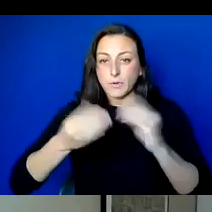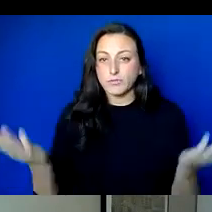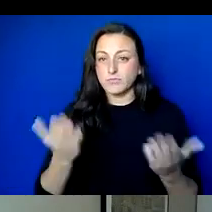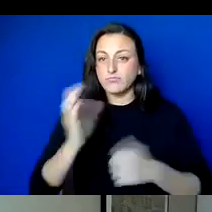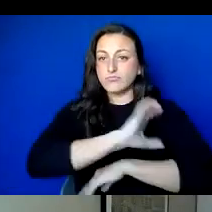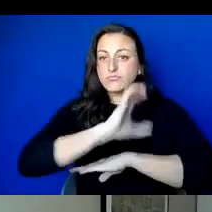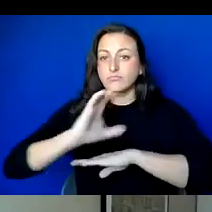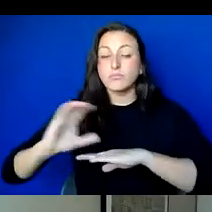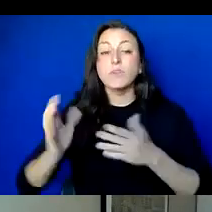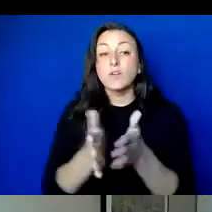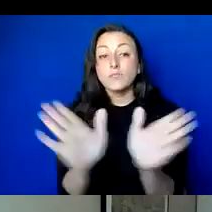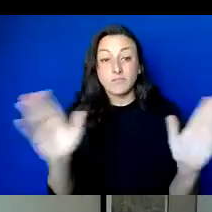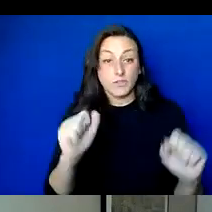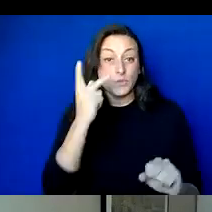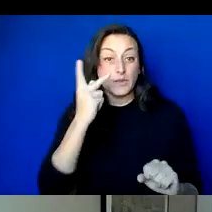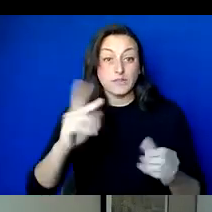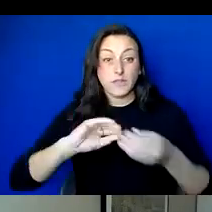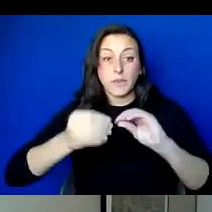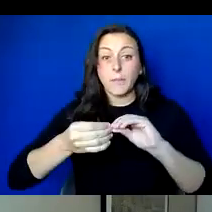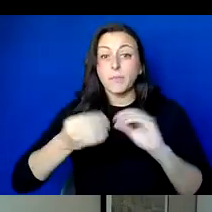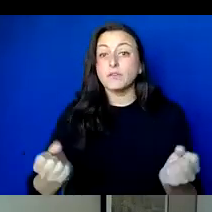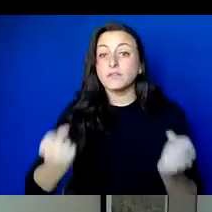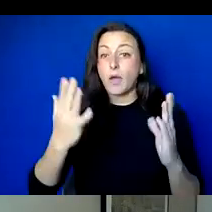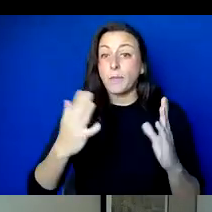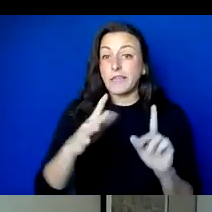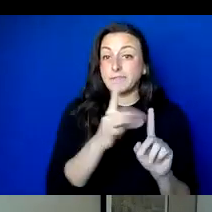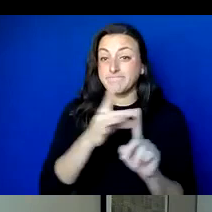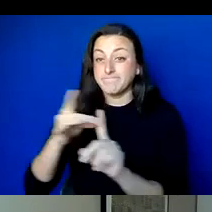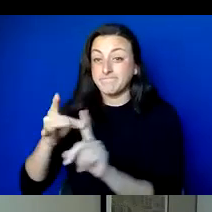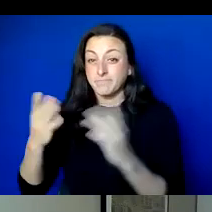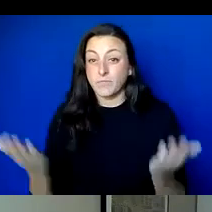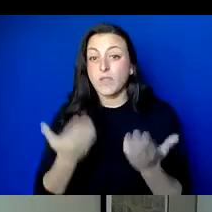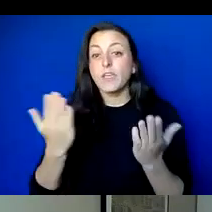overall you can see that the number of cases we're having in the state have been declining over time.